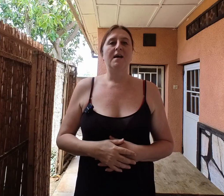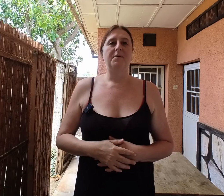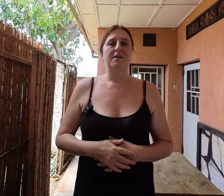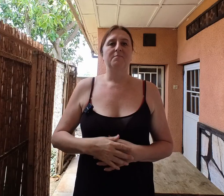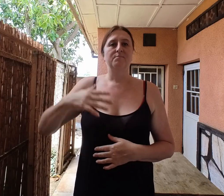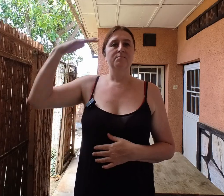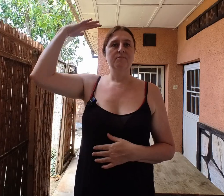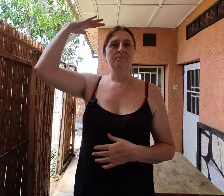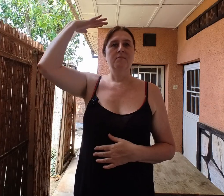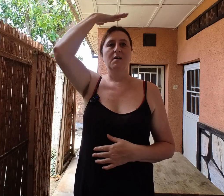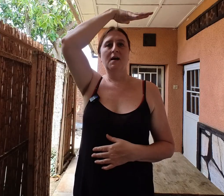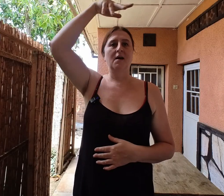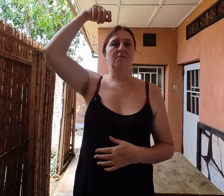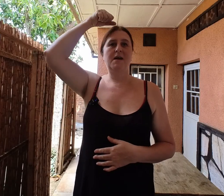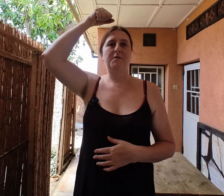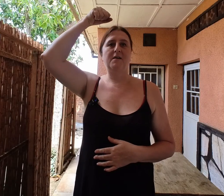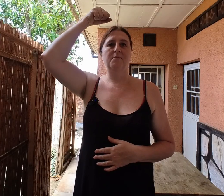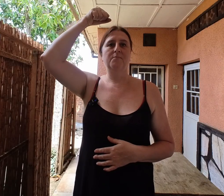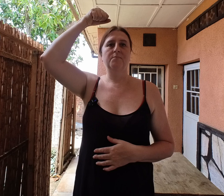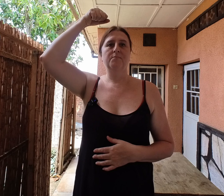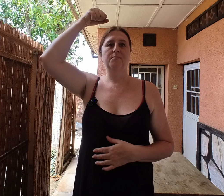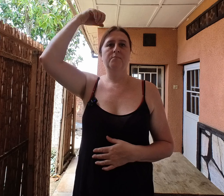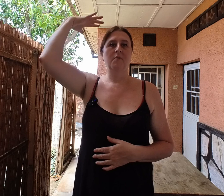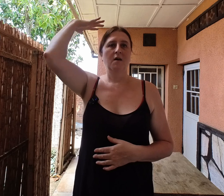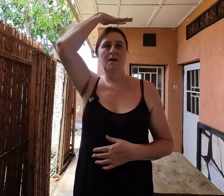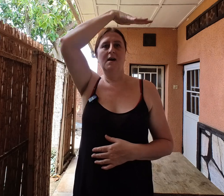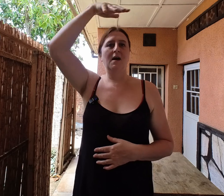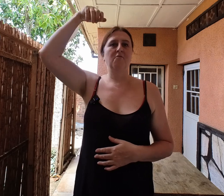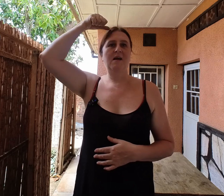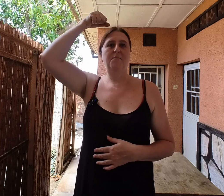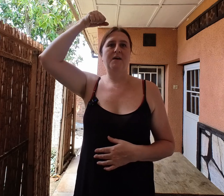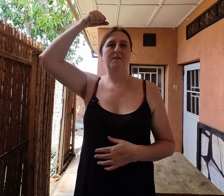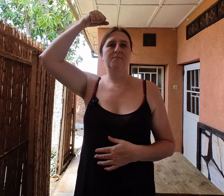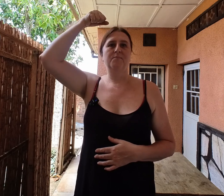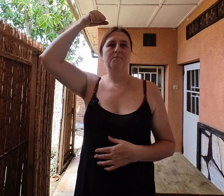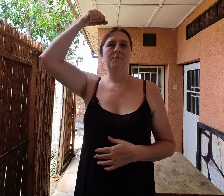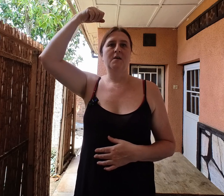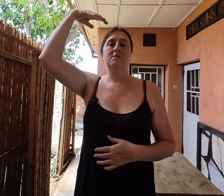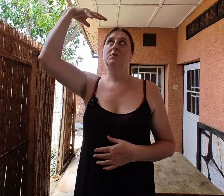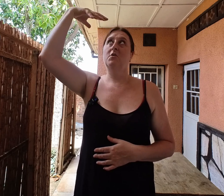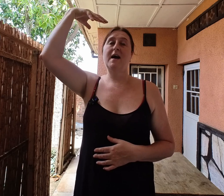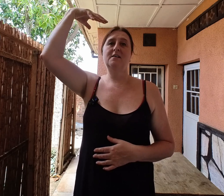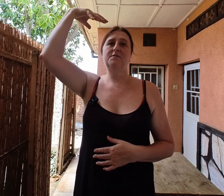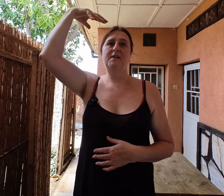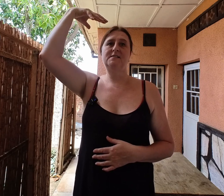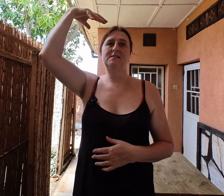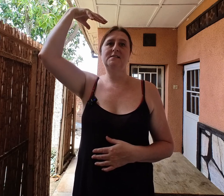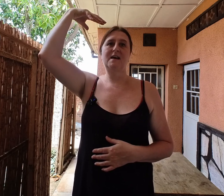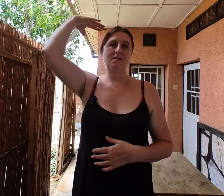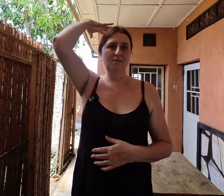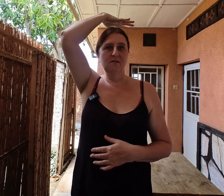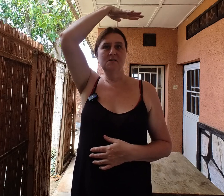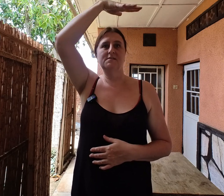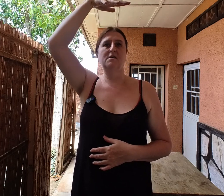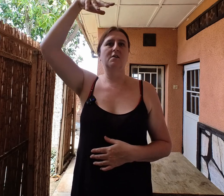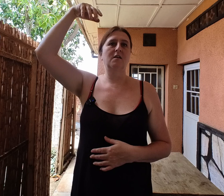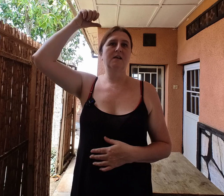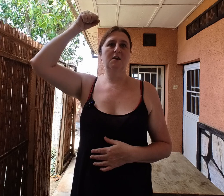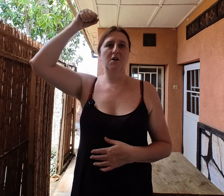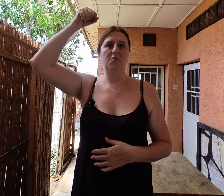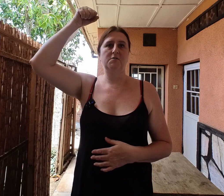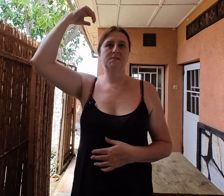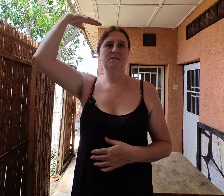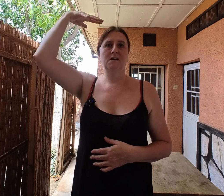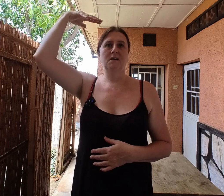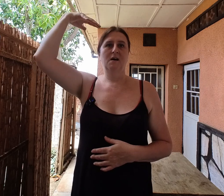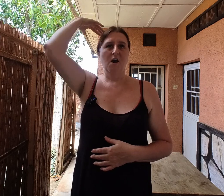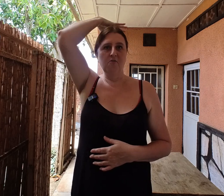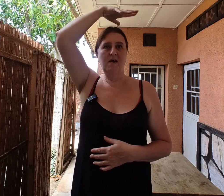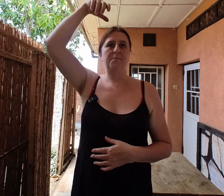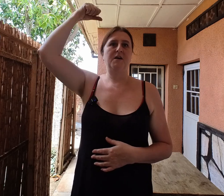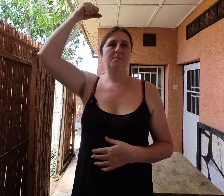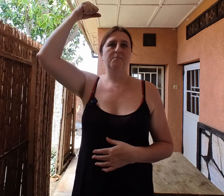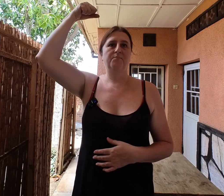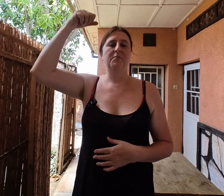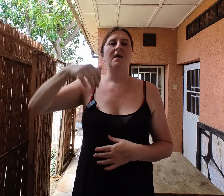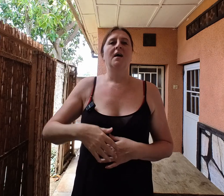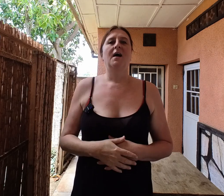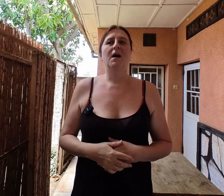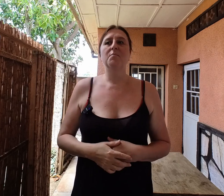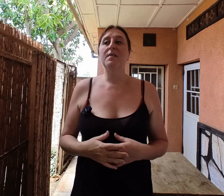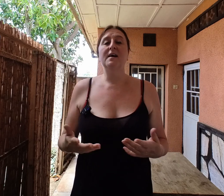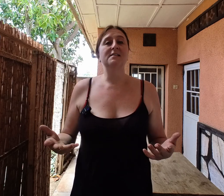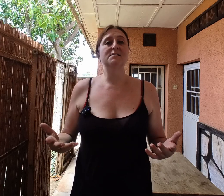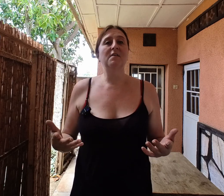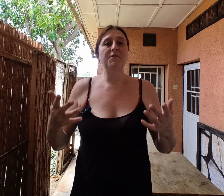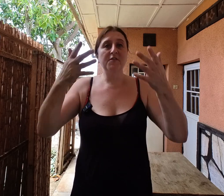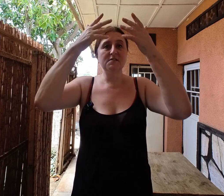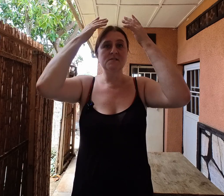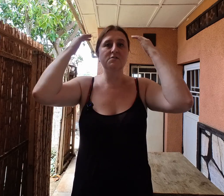Arabia. Arabia. Arabia. So your hand facing down, circle and close. Arabia. And that is a reference